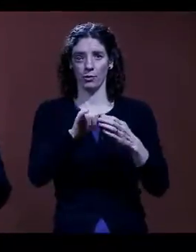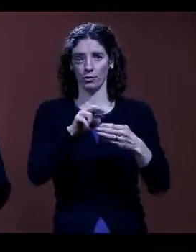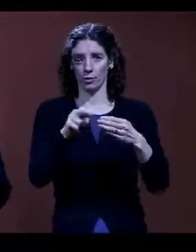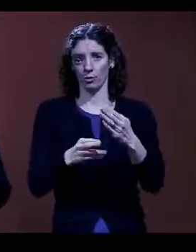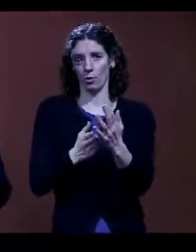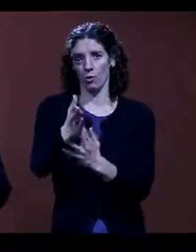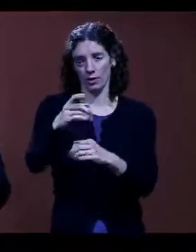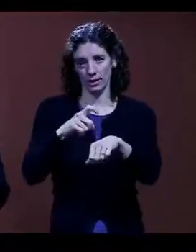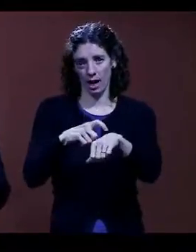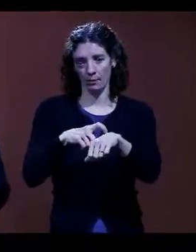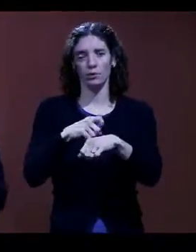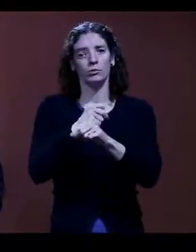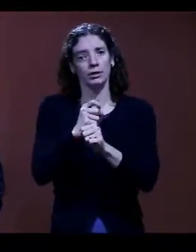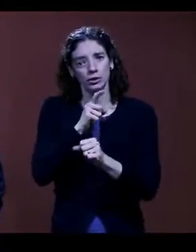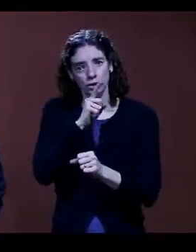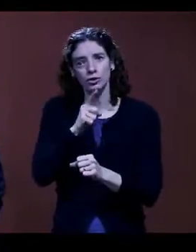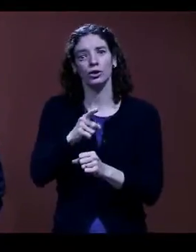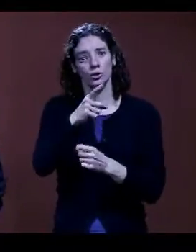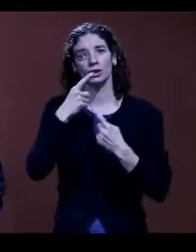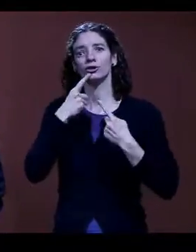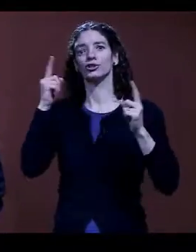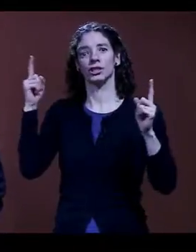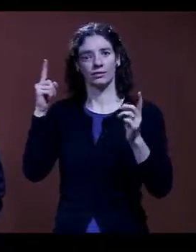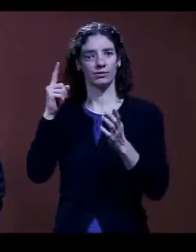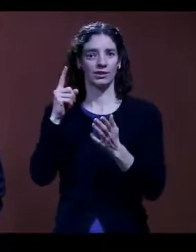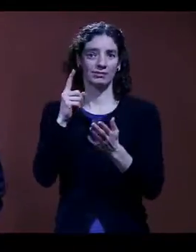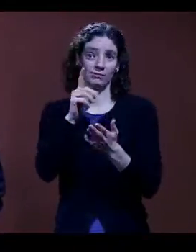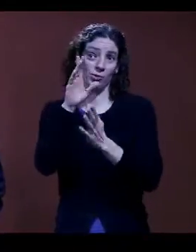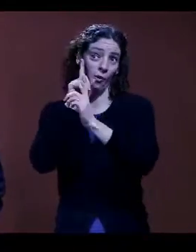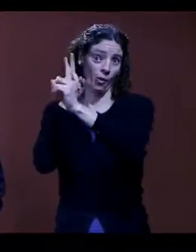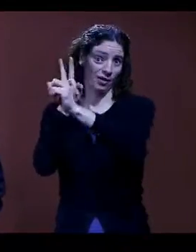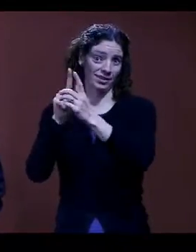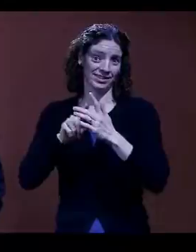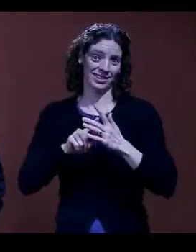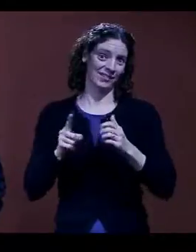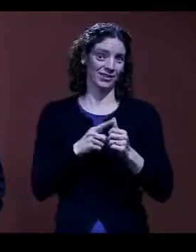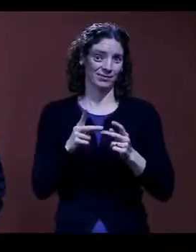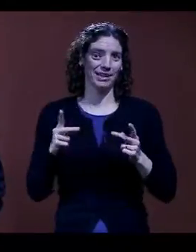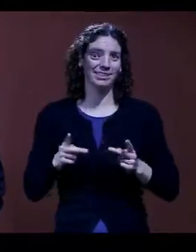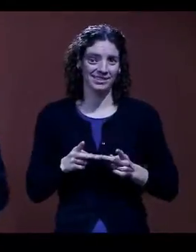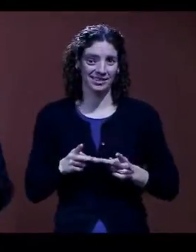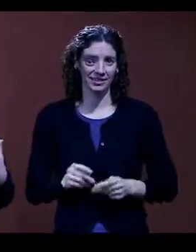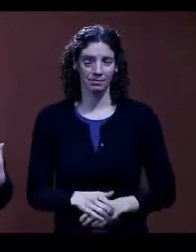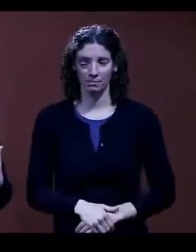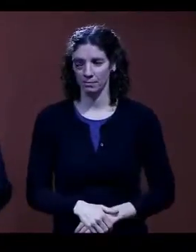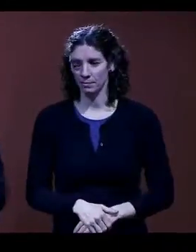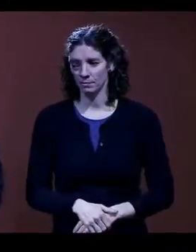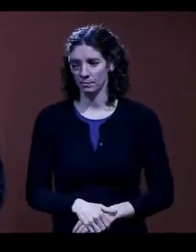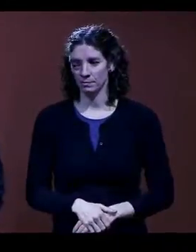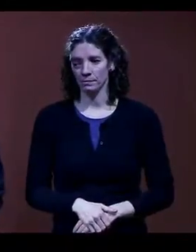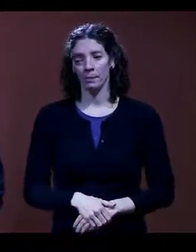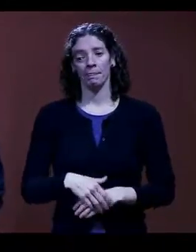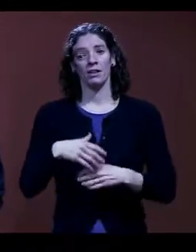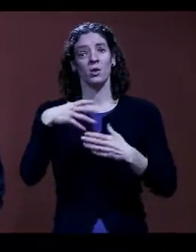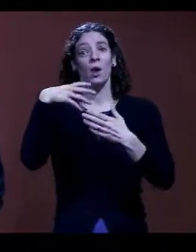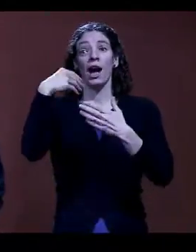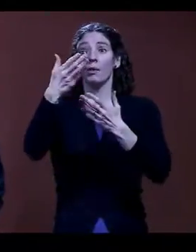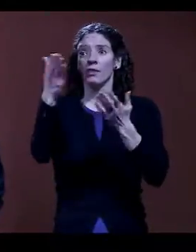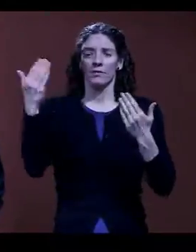to make sure that you really are achieving what you set out to achieve to begin with. There are many resources out there to support your efforts